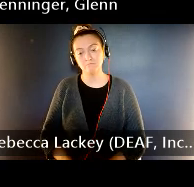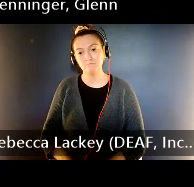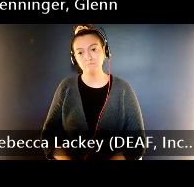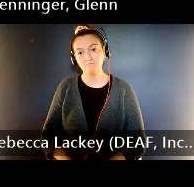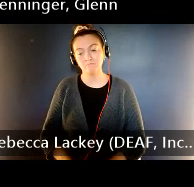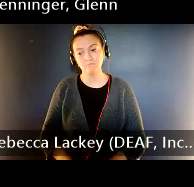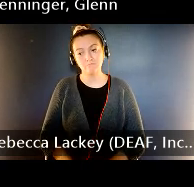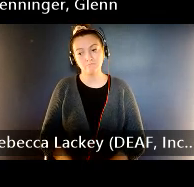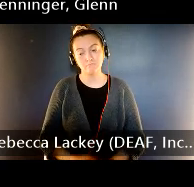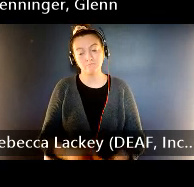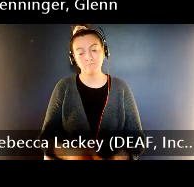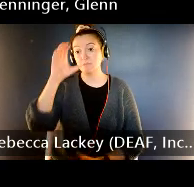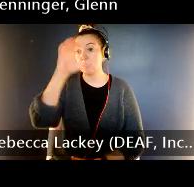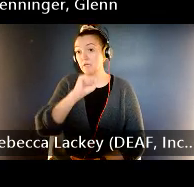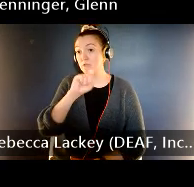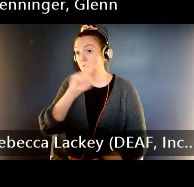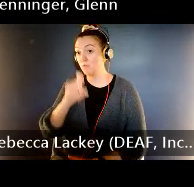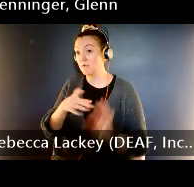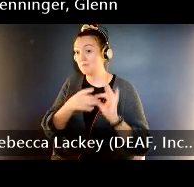Hey guys we have a question around damage to vehicles.